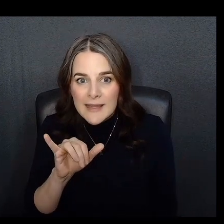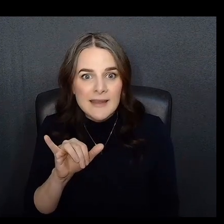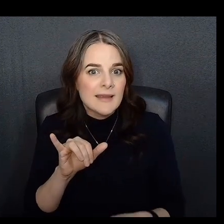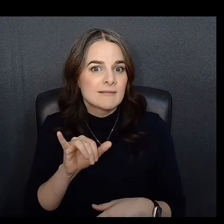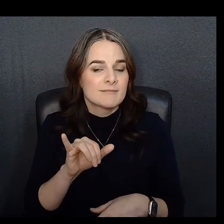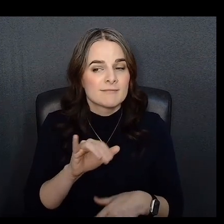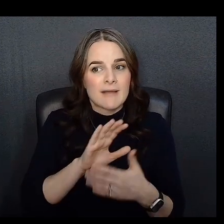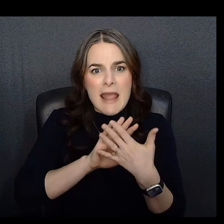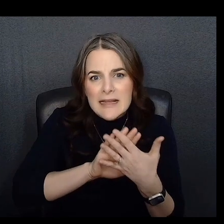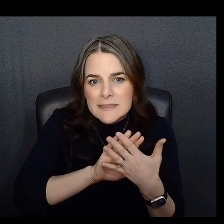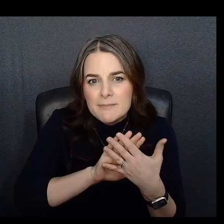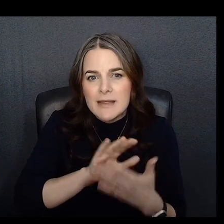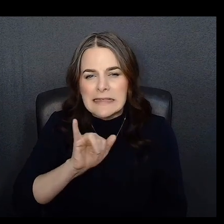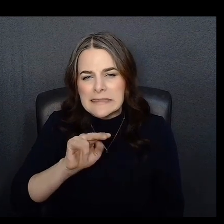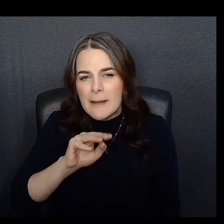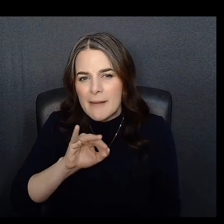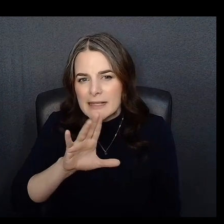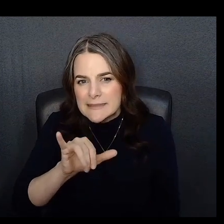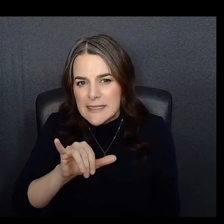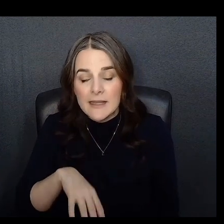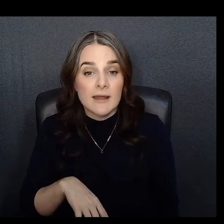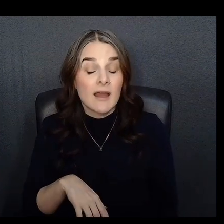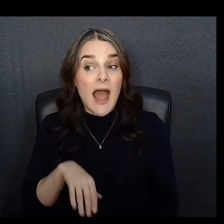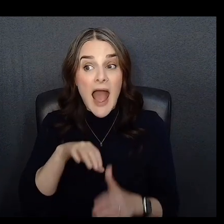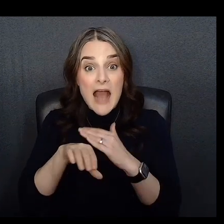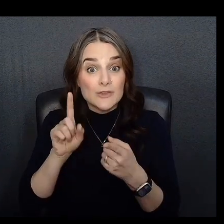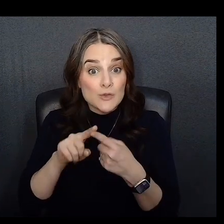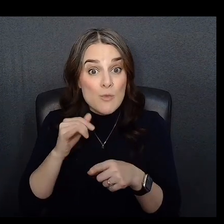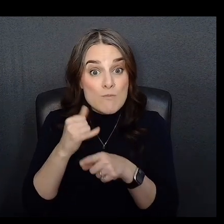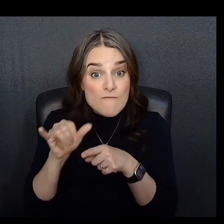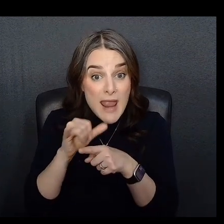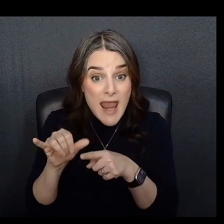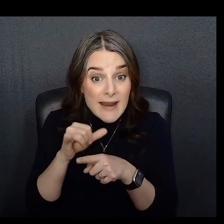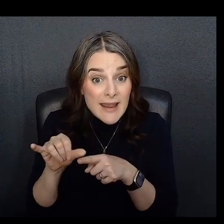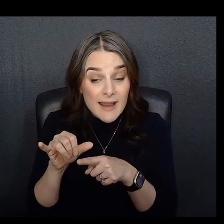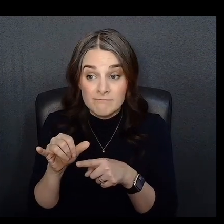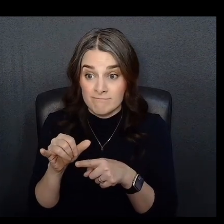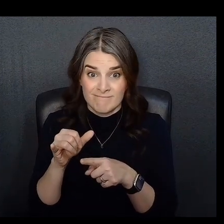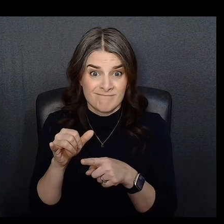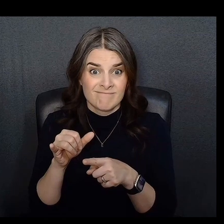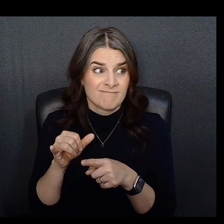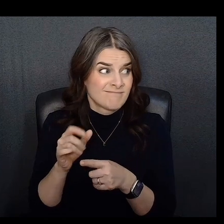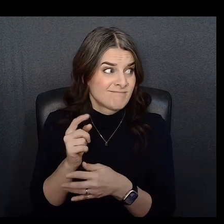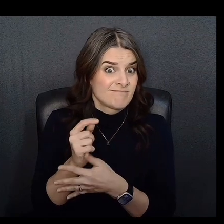Even access to profanity is often excluded on a lot of AAC devices.